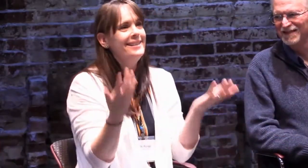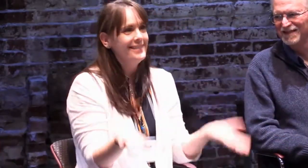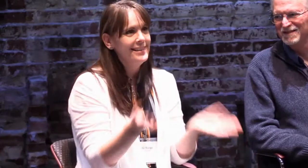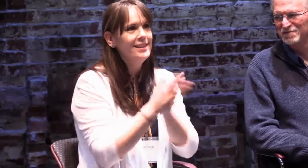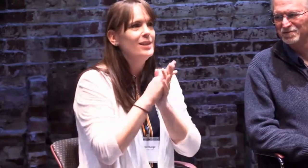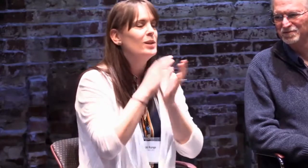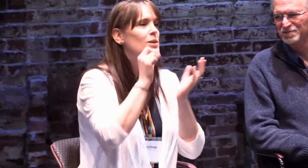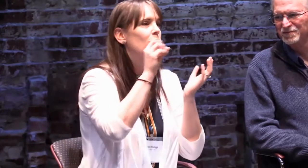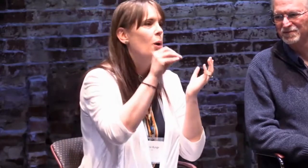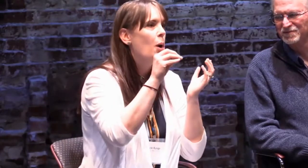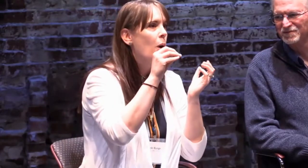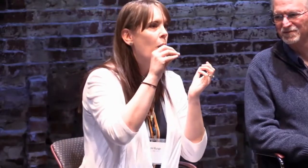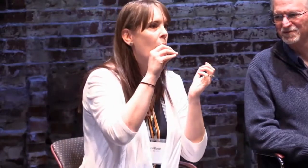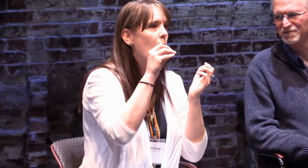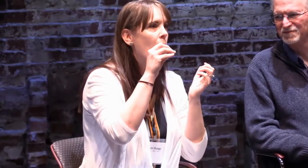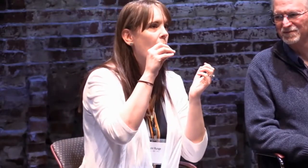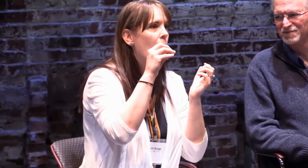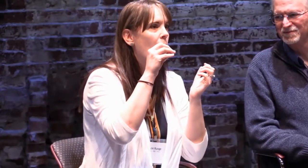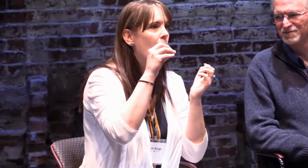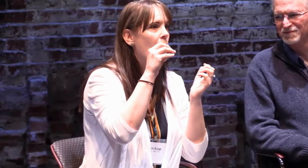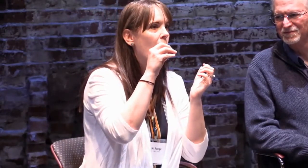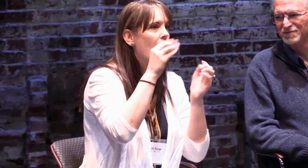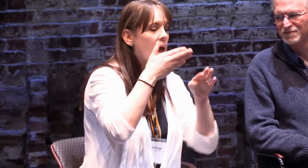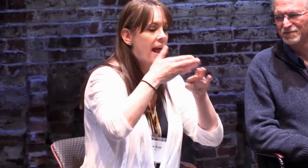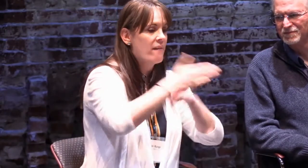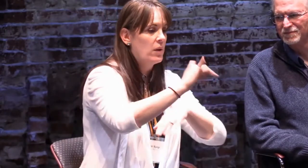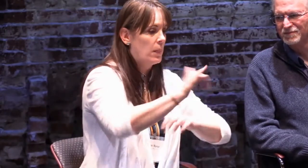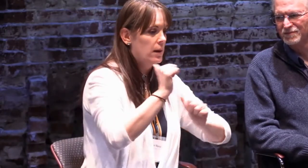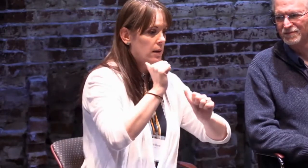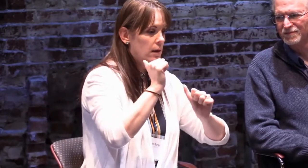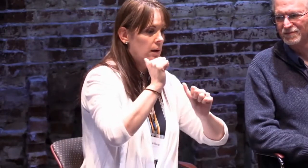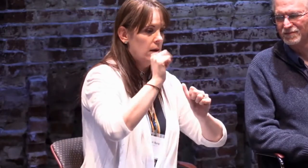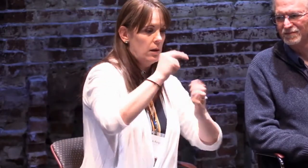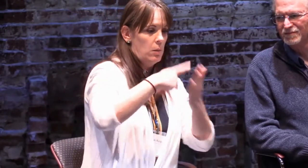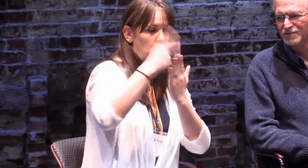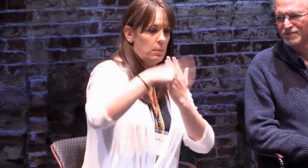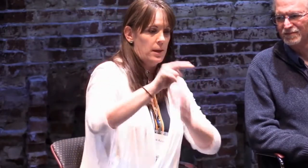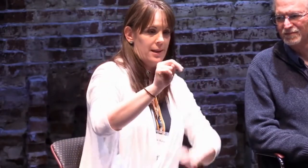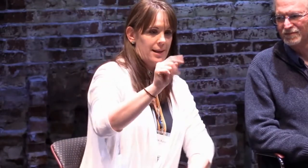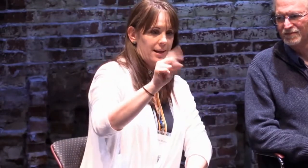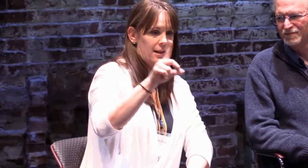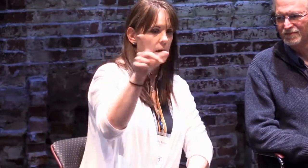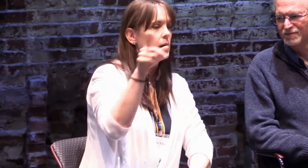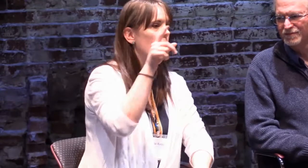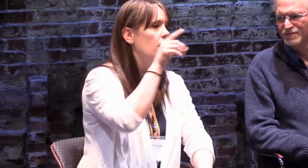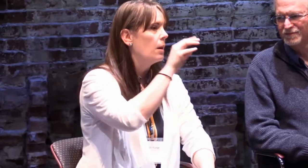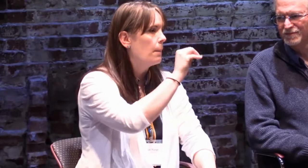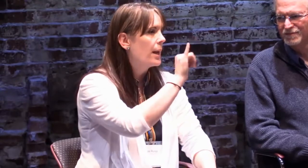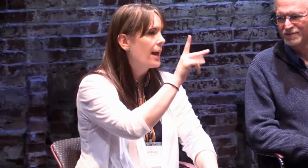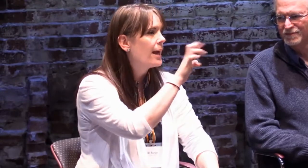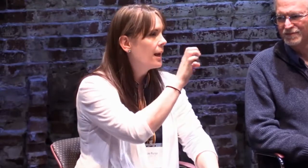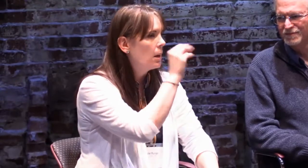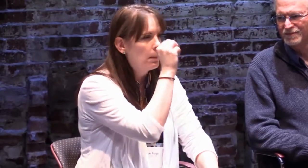I wouldn't have been able to develop those things. So I thank you for the, being so forgiving of me as I develop.